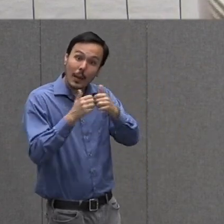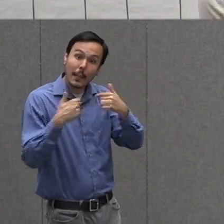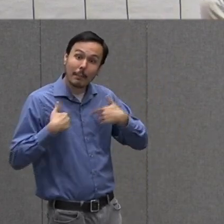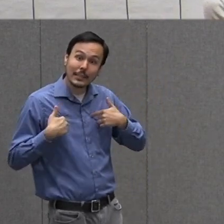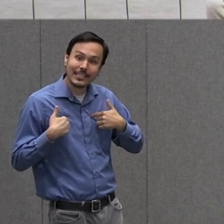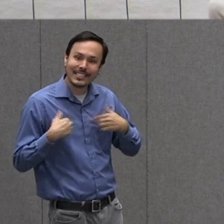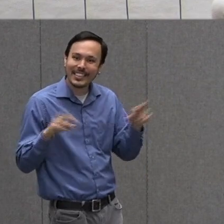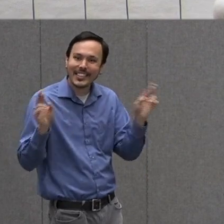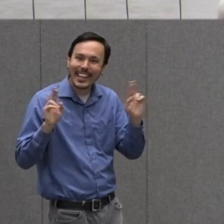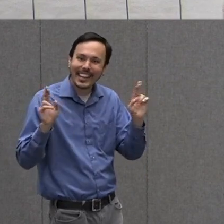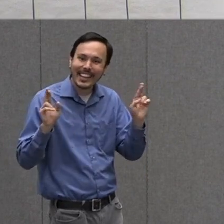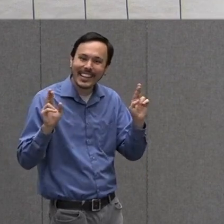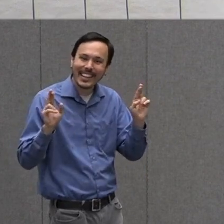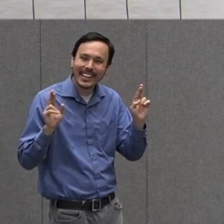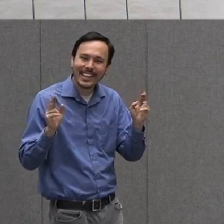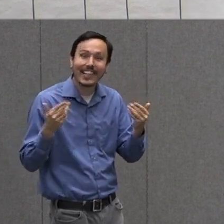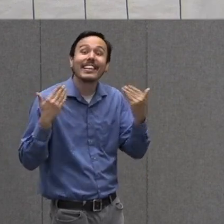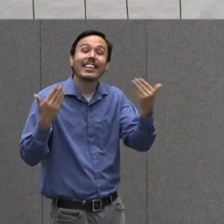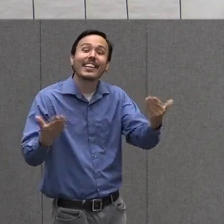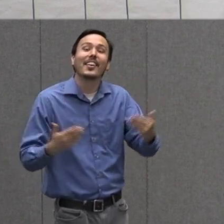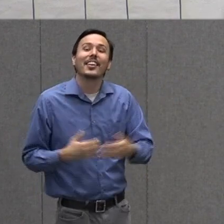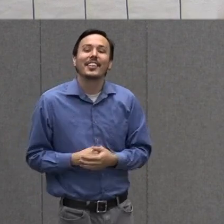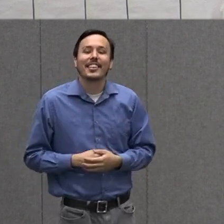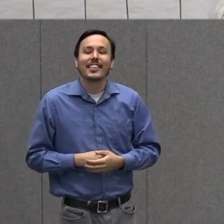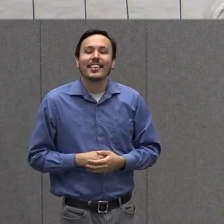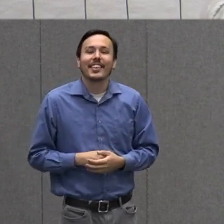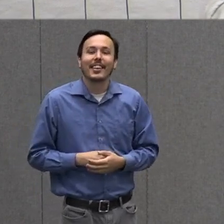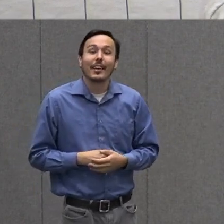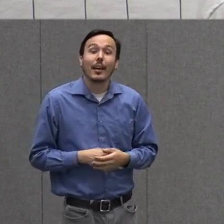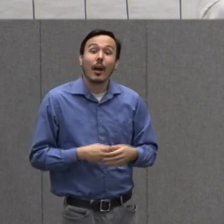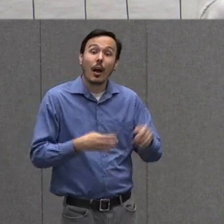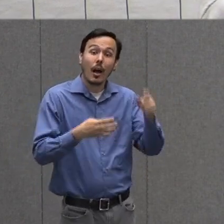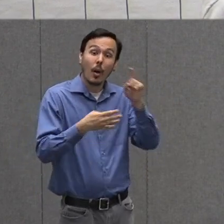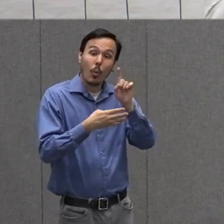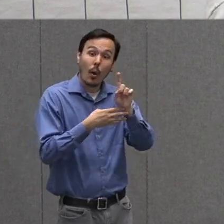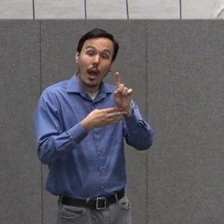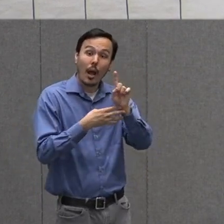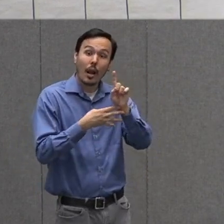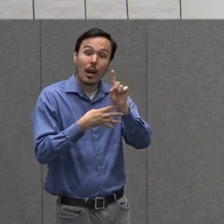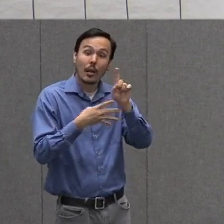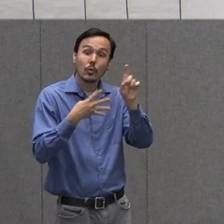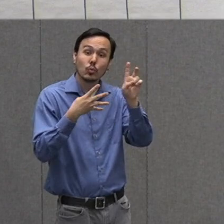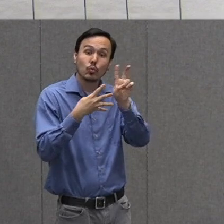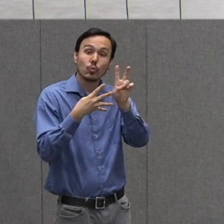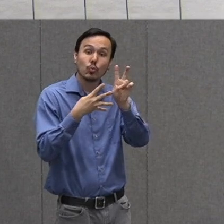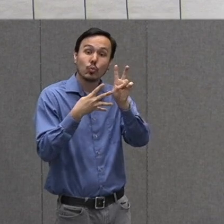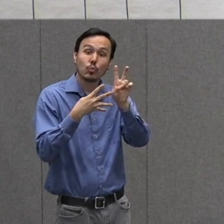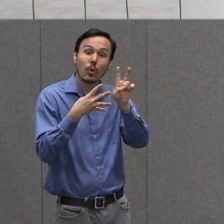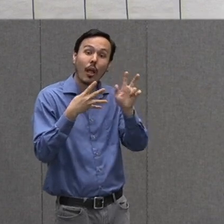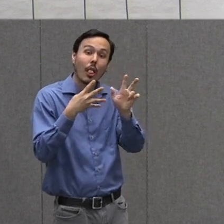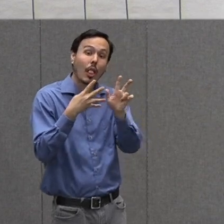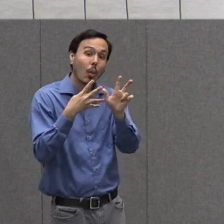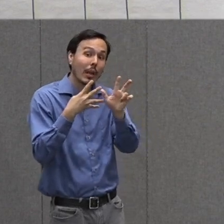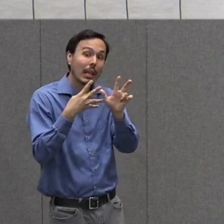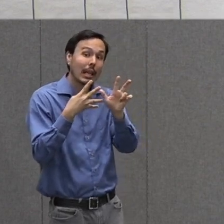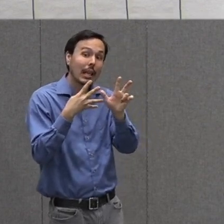Ready, here we go. One, two, three, four.